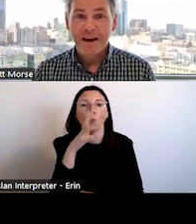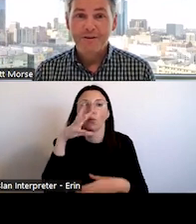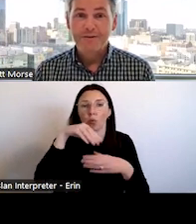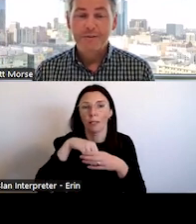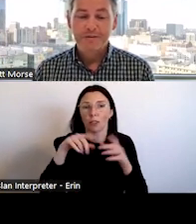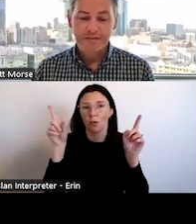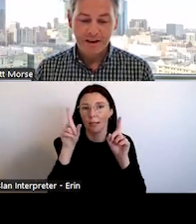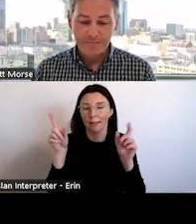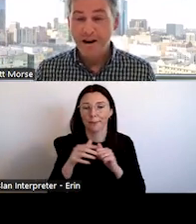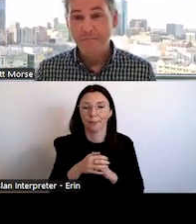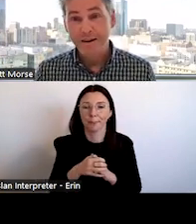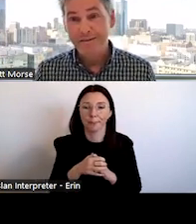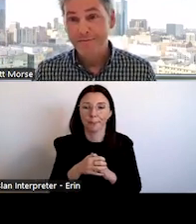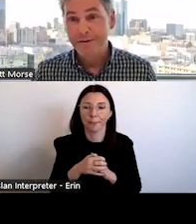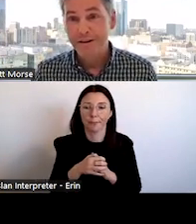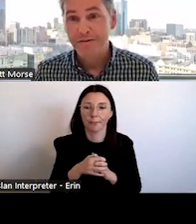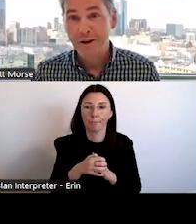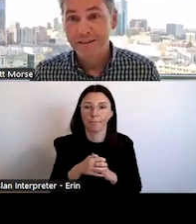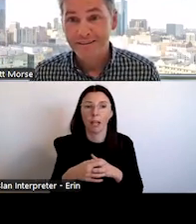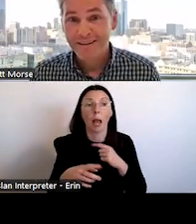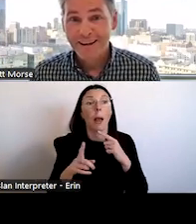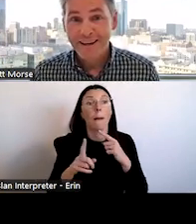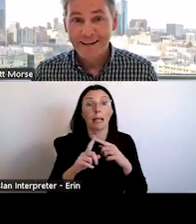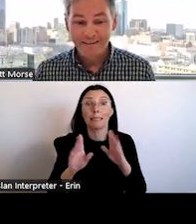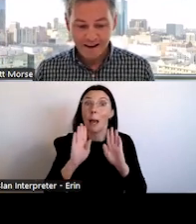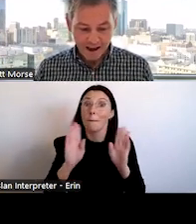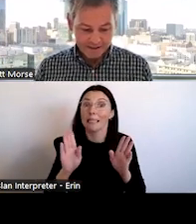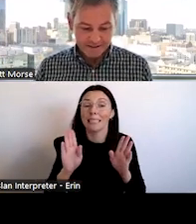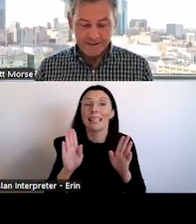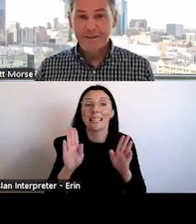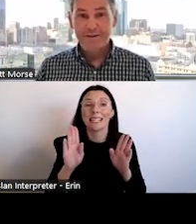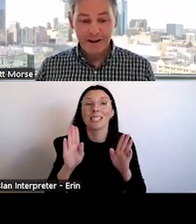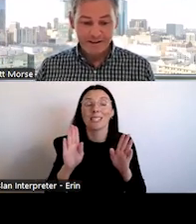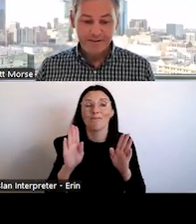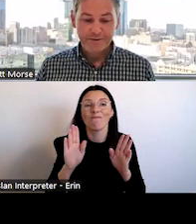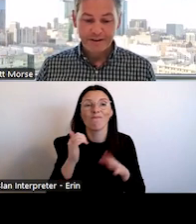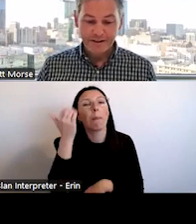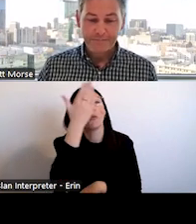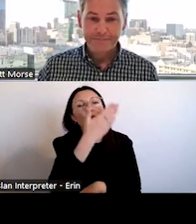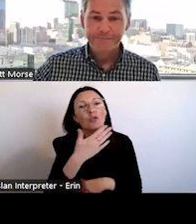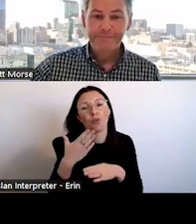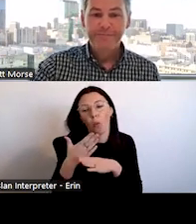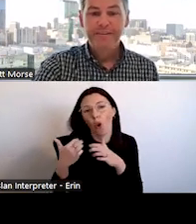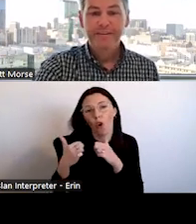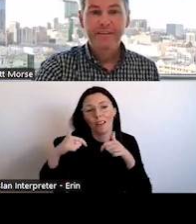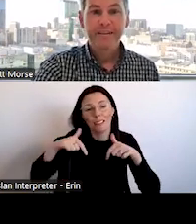And of course, our amazing First Nations colleagues here at Creative Australia.